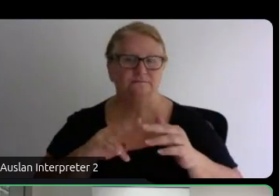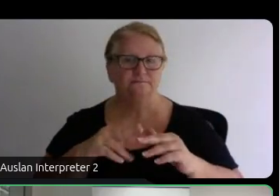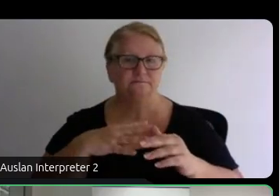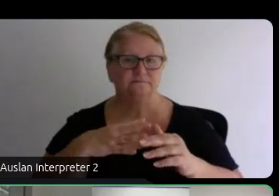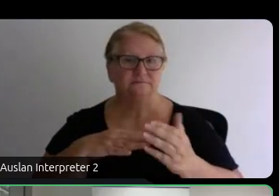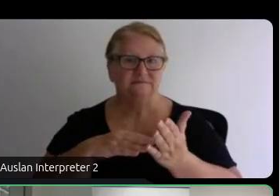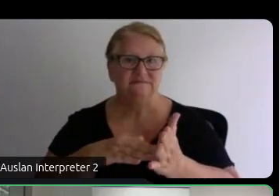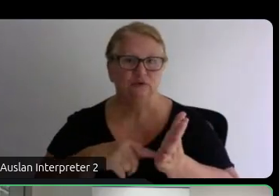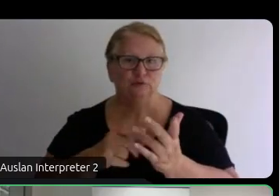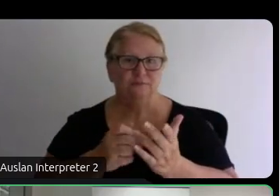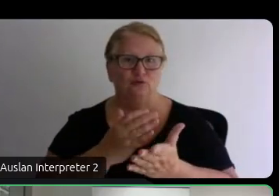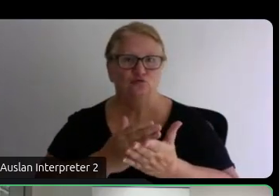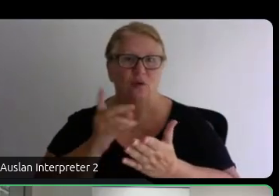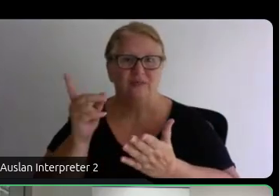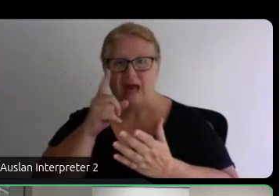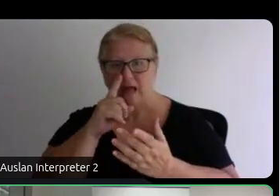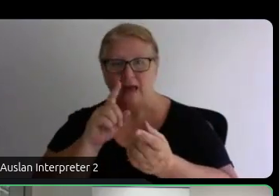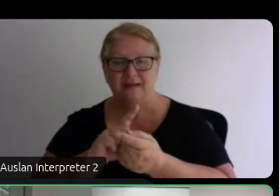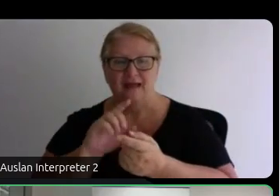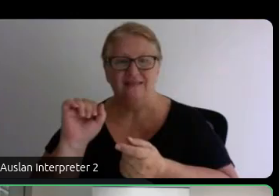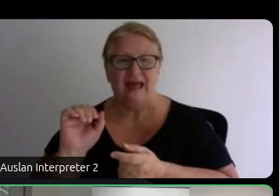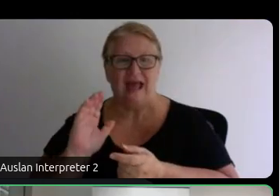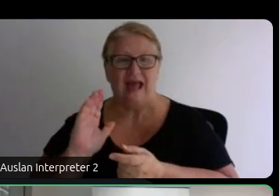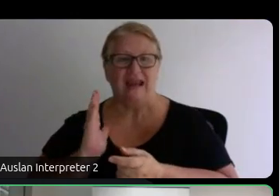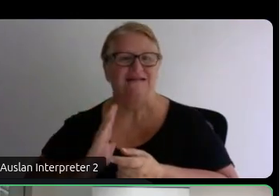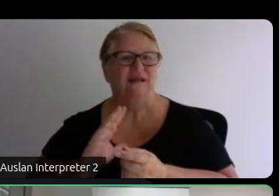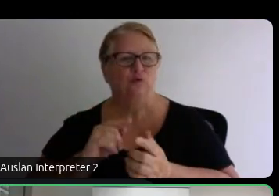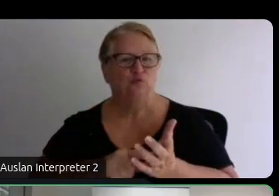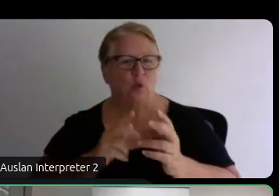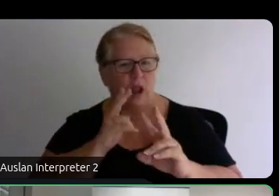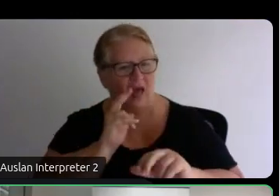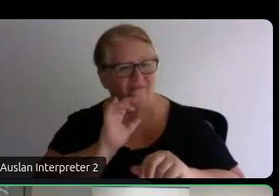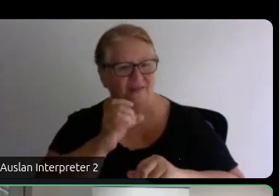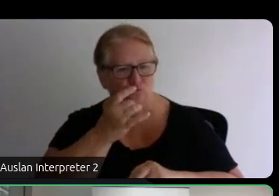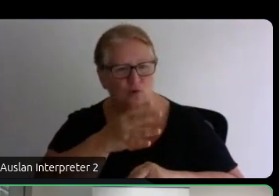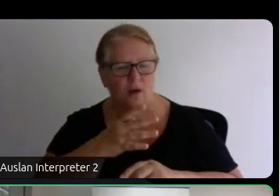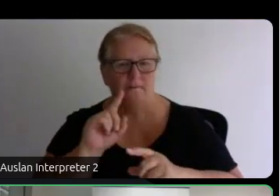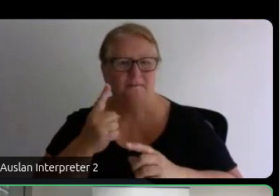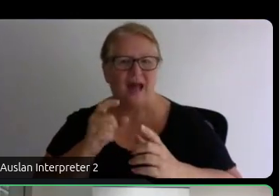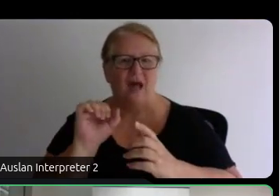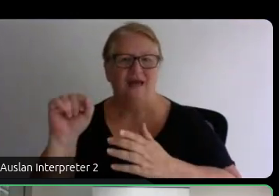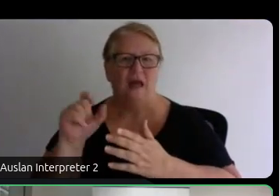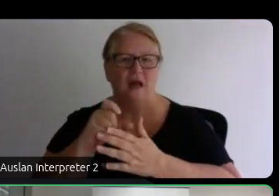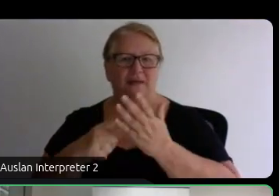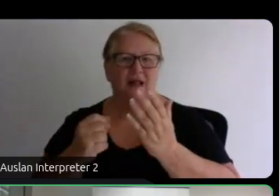their obligations as a parent in terms of their disability is limiting their ability to um ensure